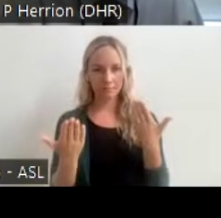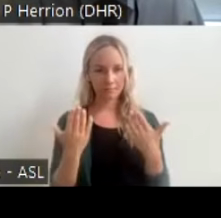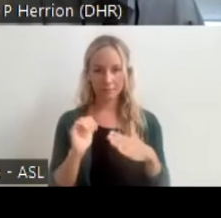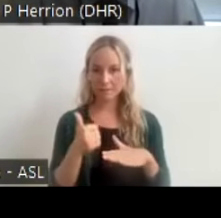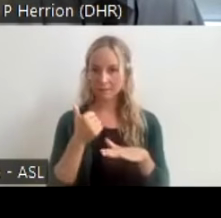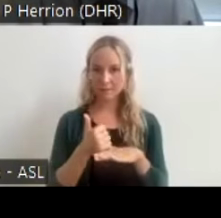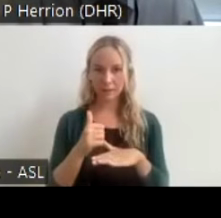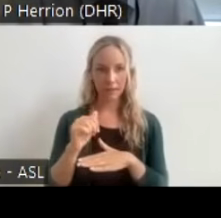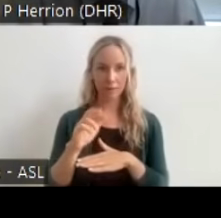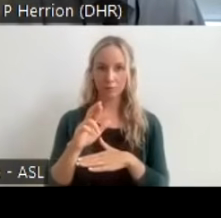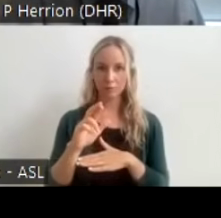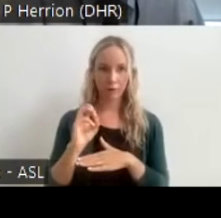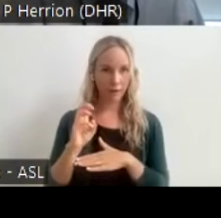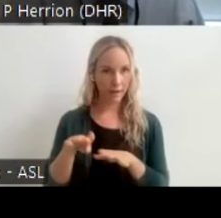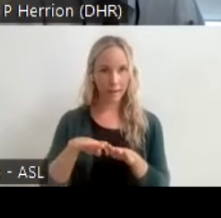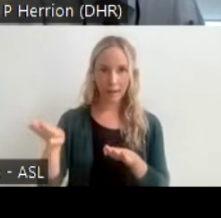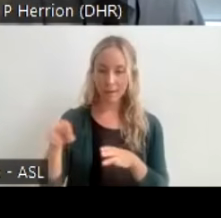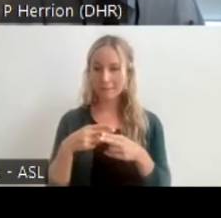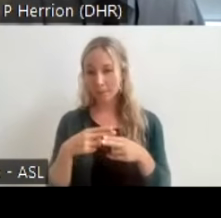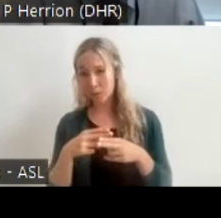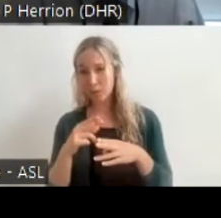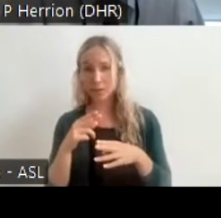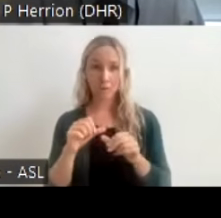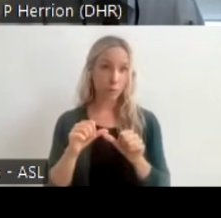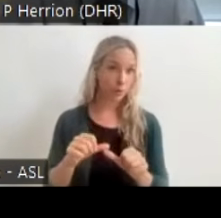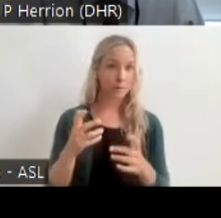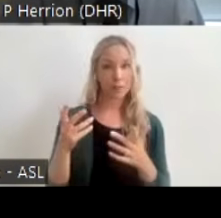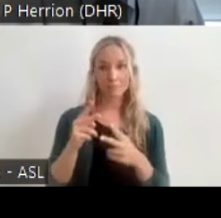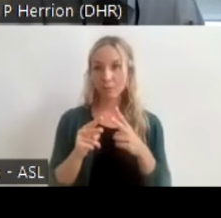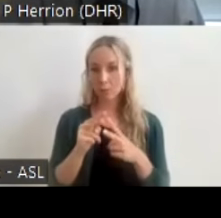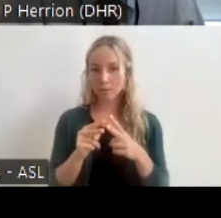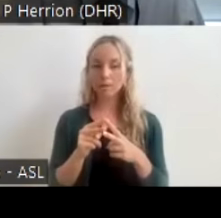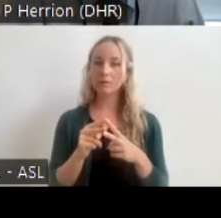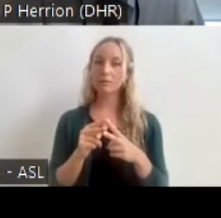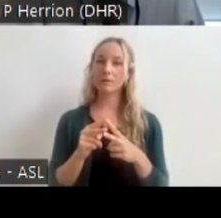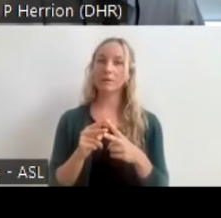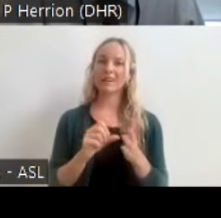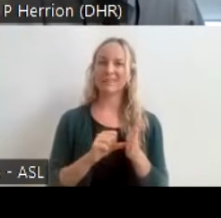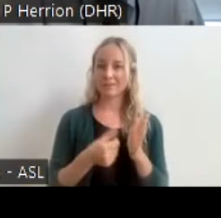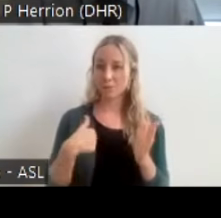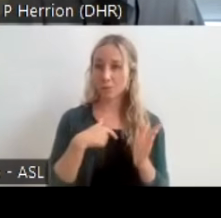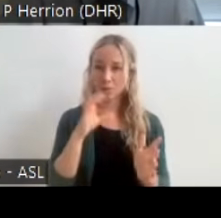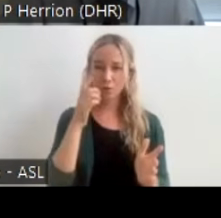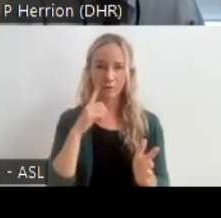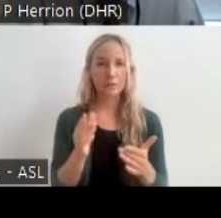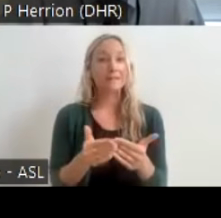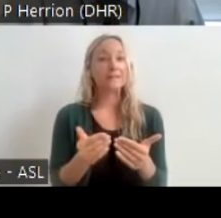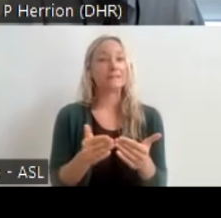for the low hanging fruit, But that was something Alex and I talked about as being something we could partner with other aisle Cs on, We don 't have the resources here at